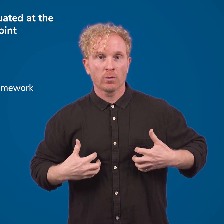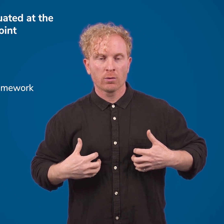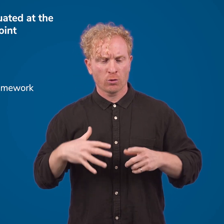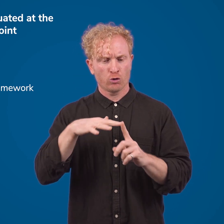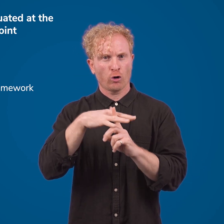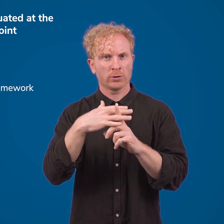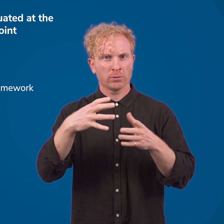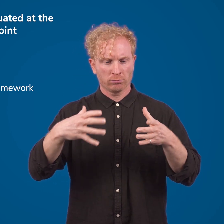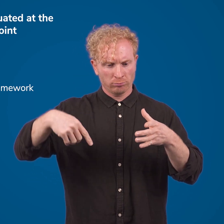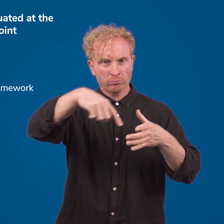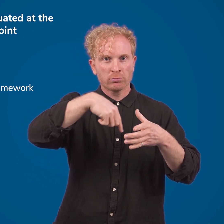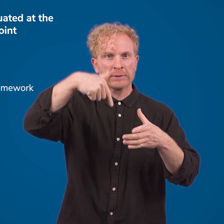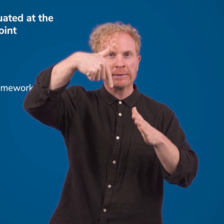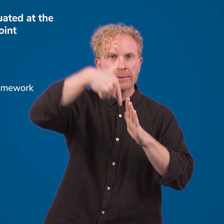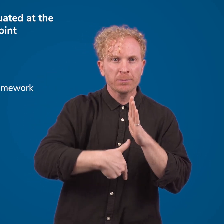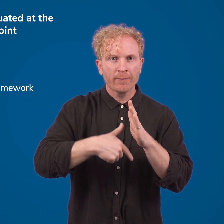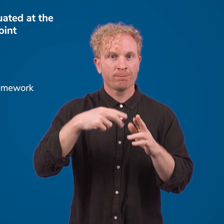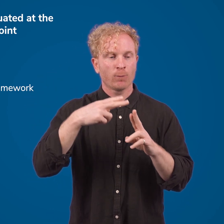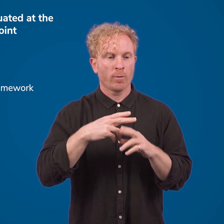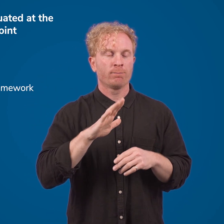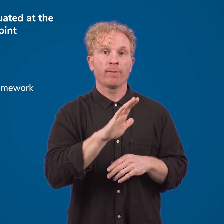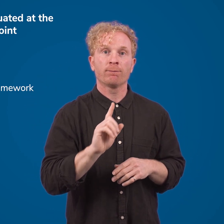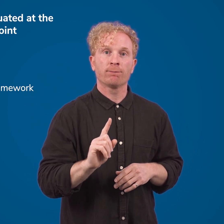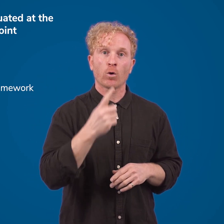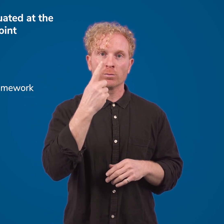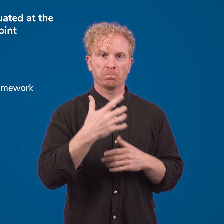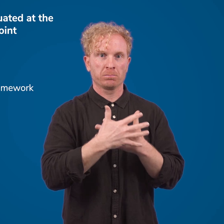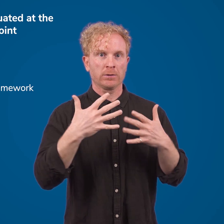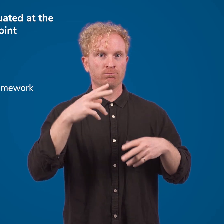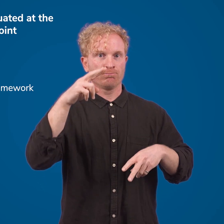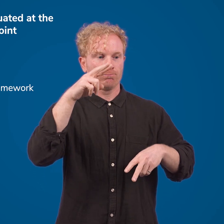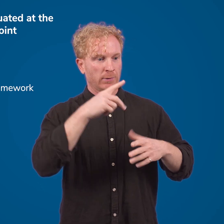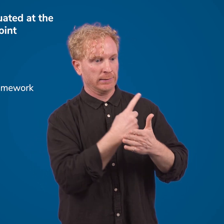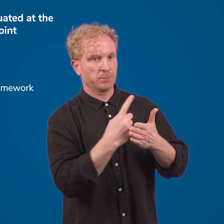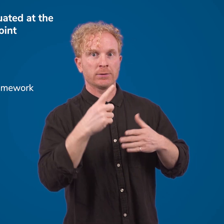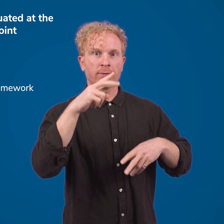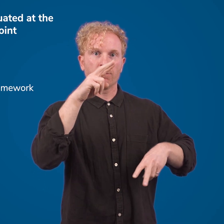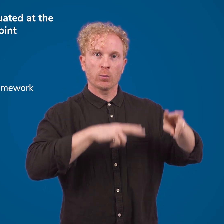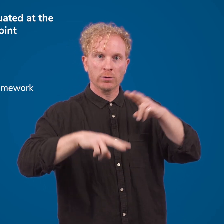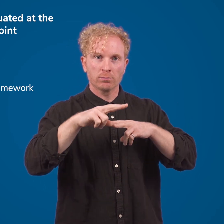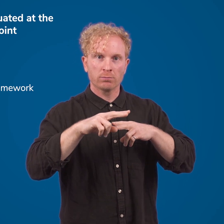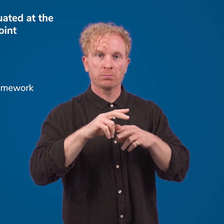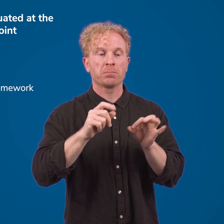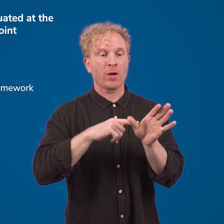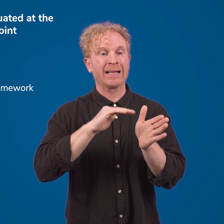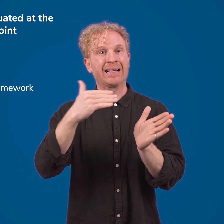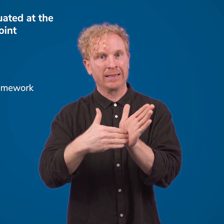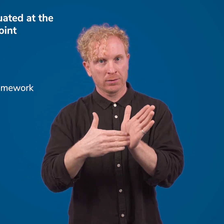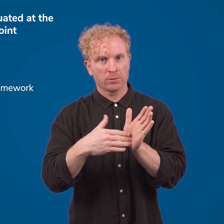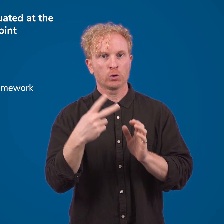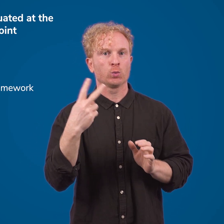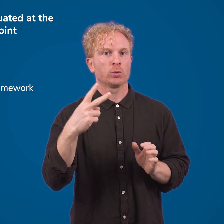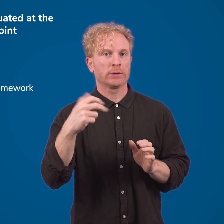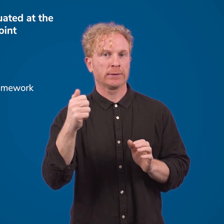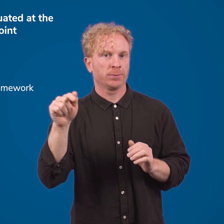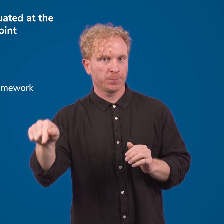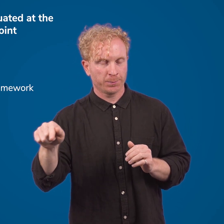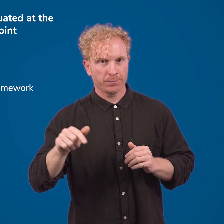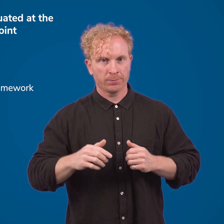in the context of the first major independent evaluation by the end of 2026.